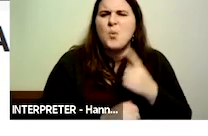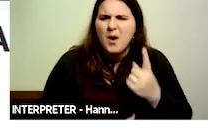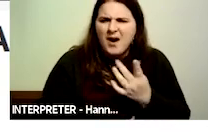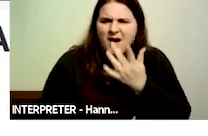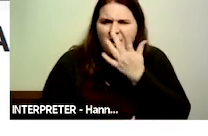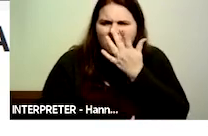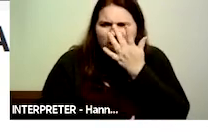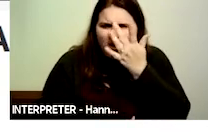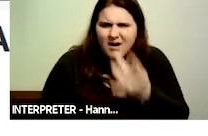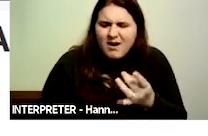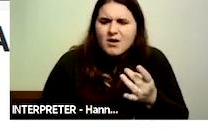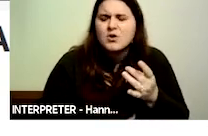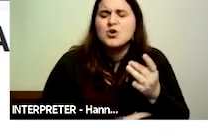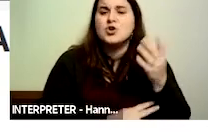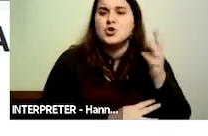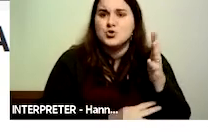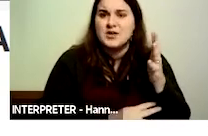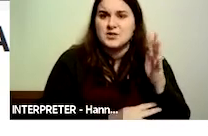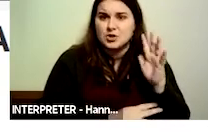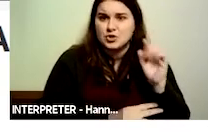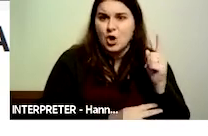as the trees got taller. They just ended up toppling over